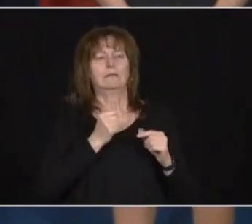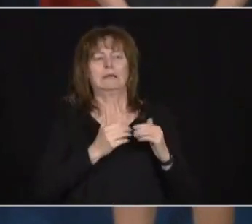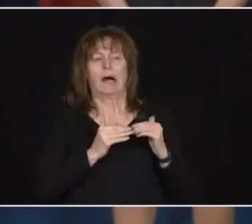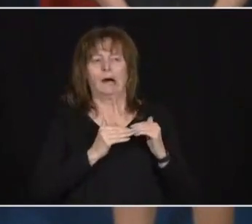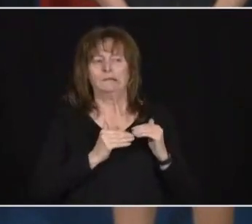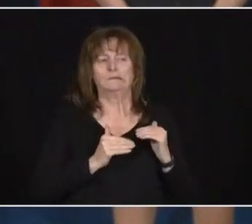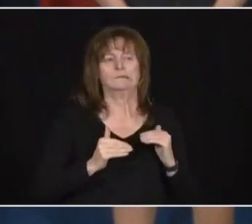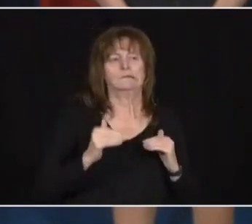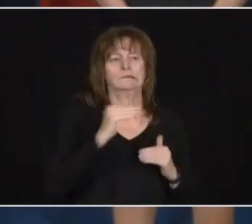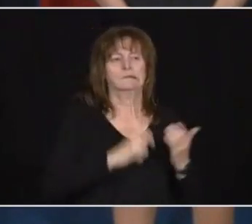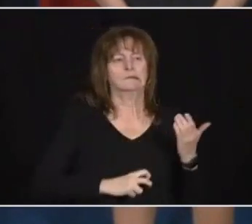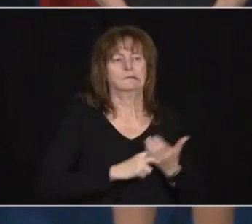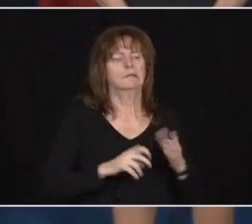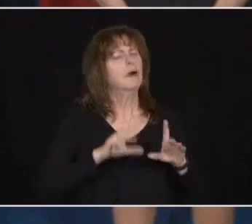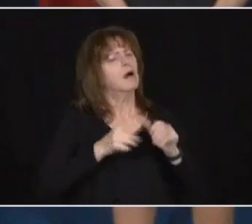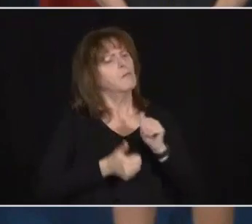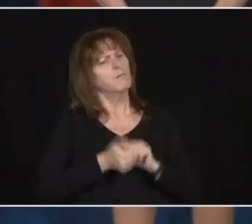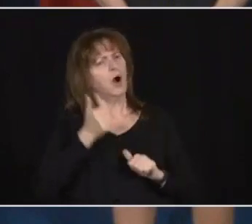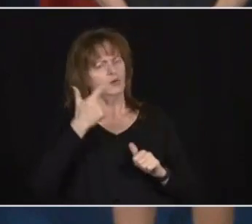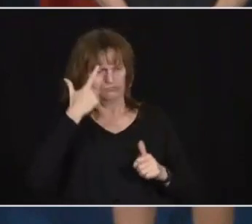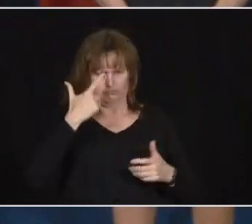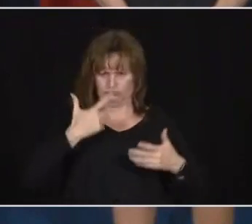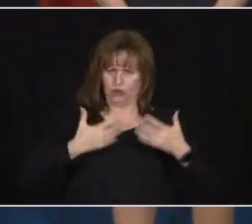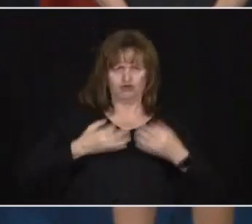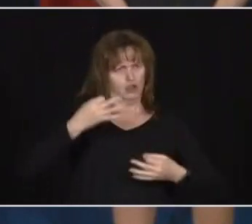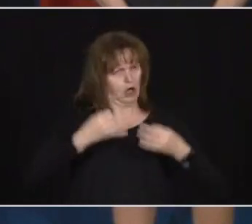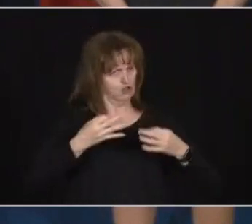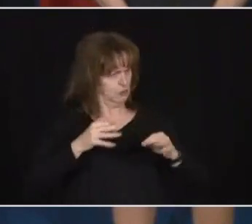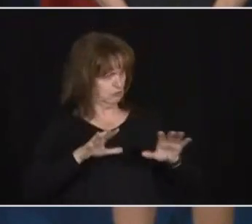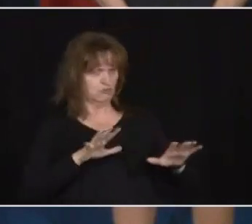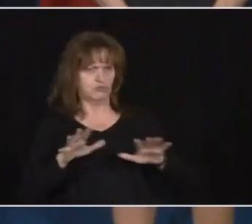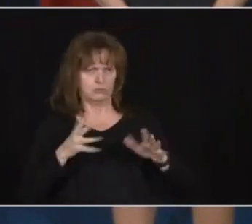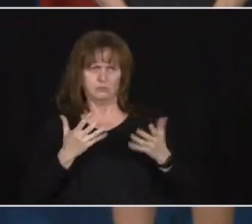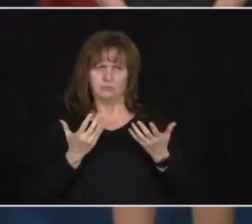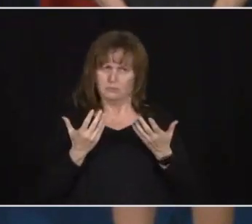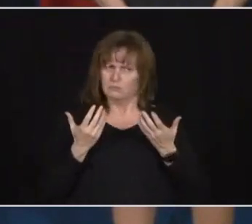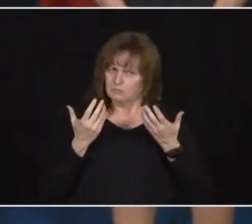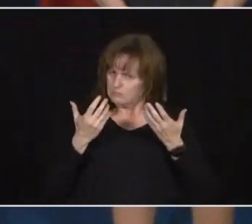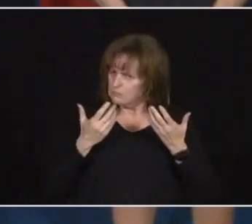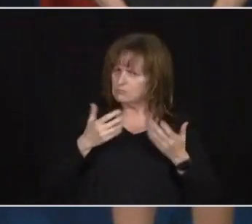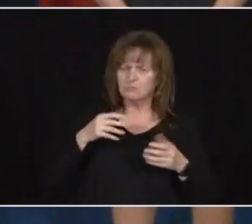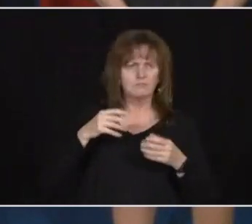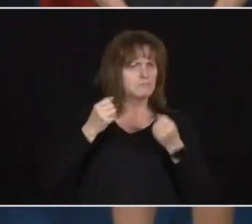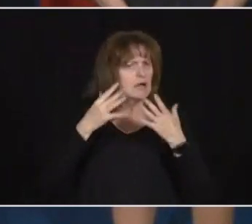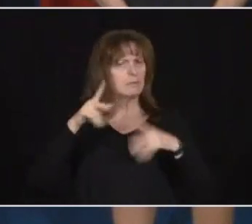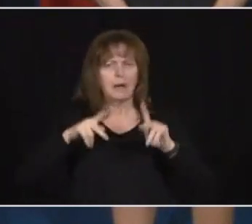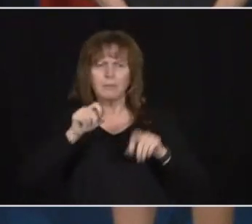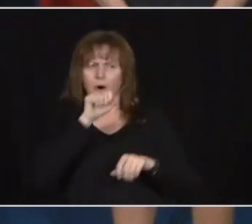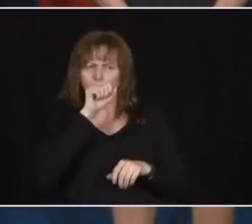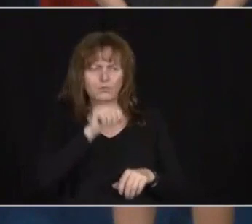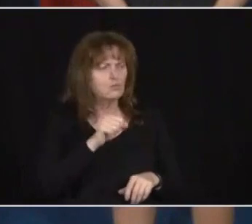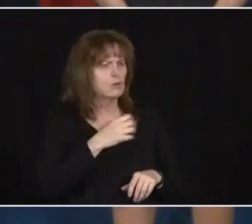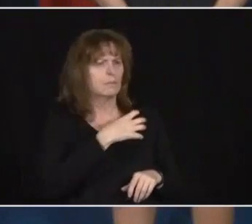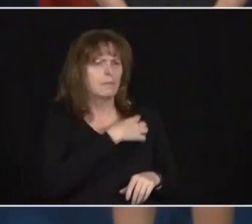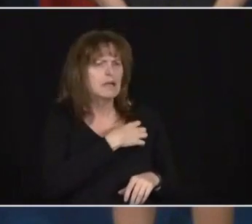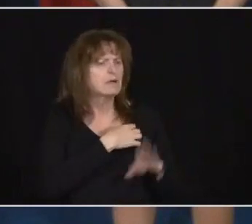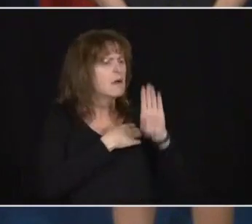I think the vast majority of our police use good judgment judgment. I love our police, our bylaw officers it sounds